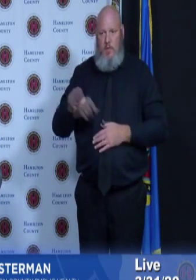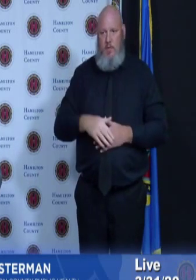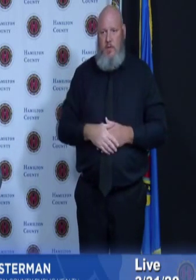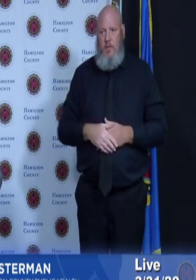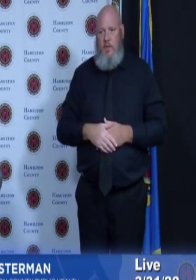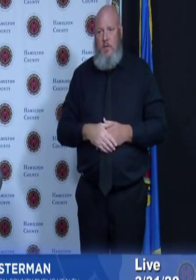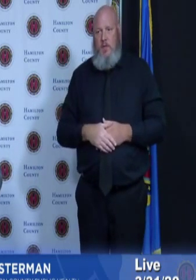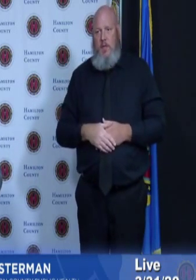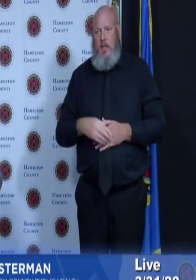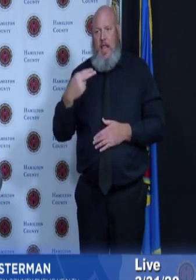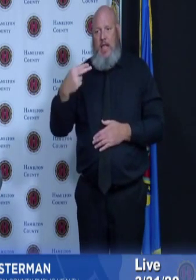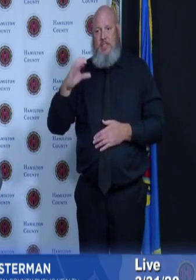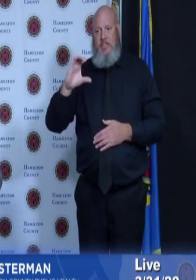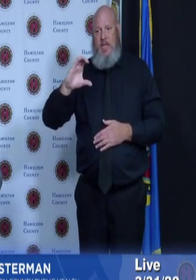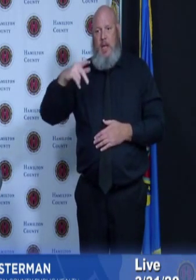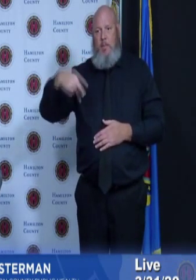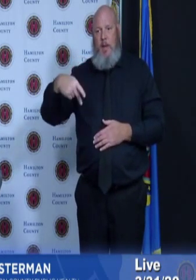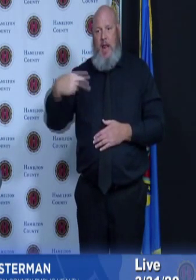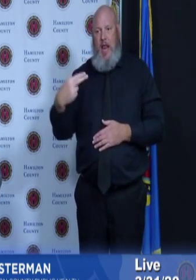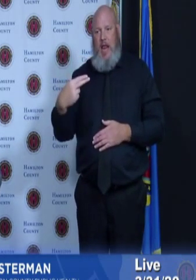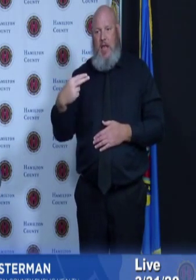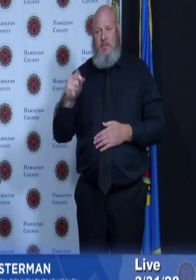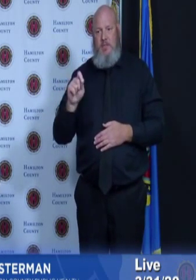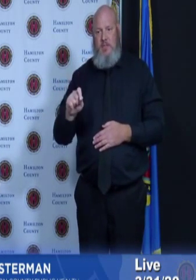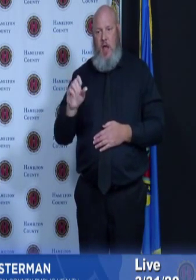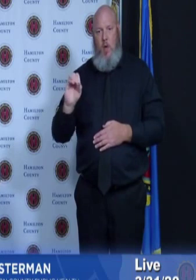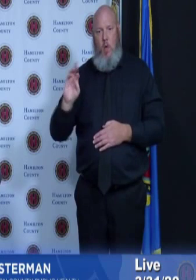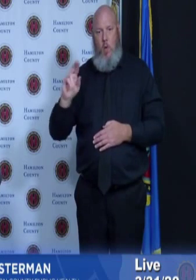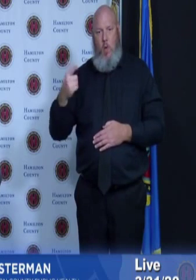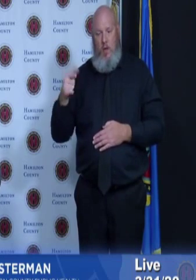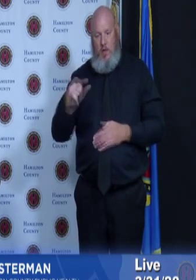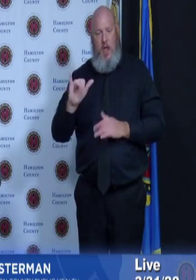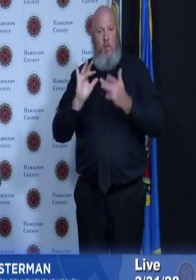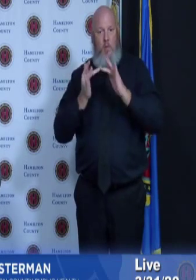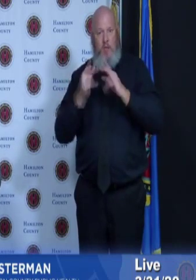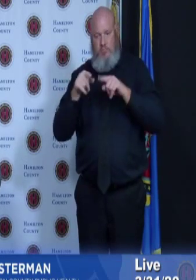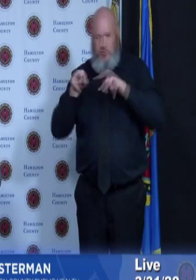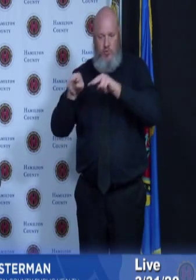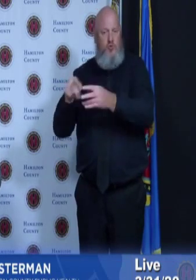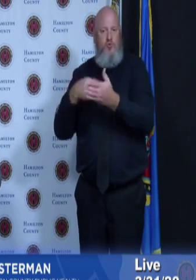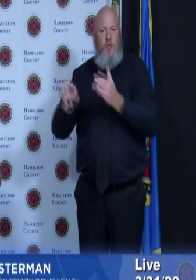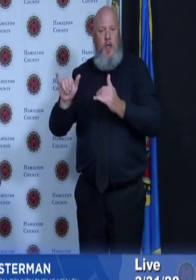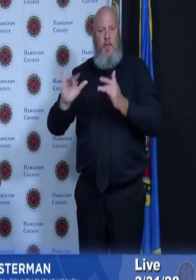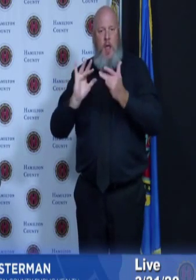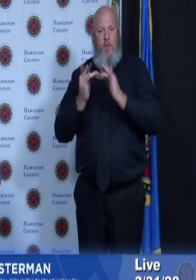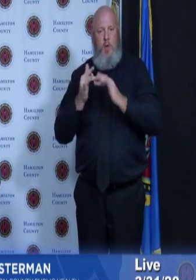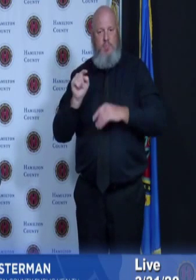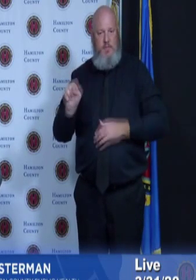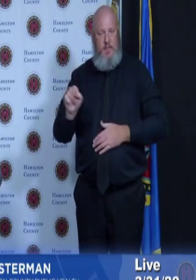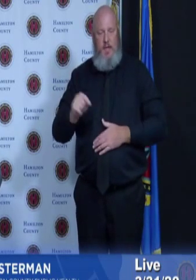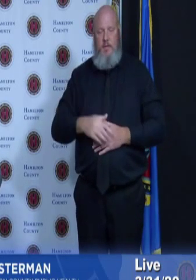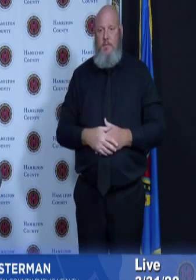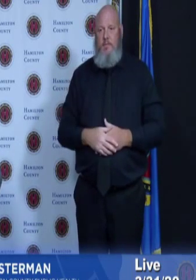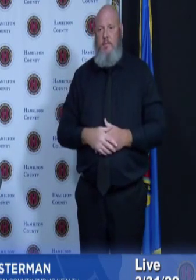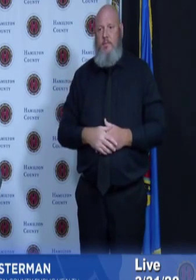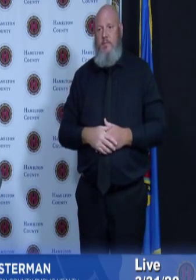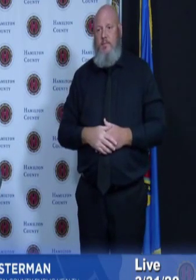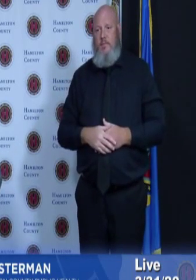either our complaint form or question form and share information we're getting those as well and they're very helpful and they help us focus our energy and